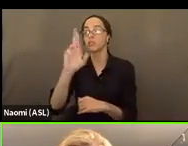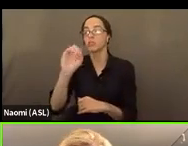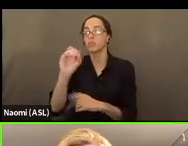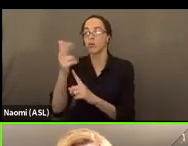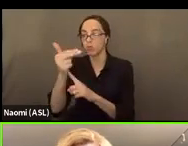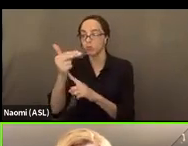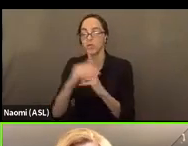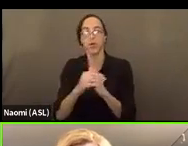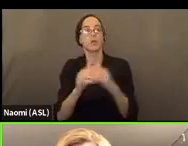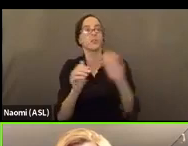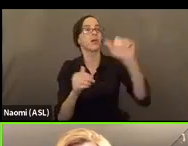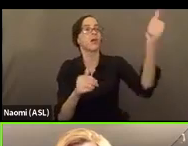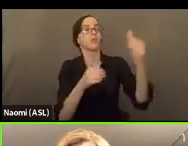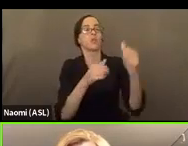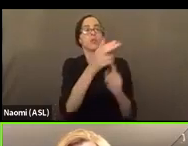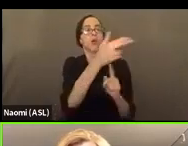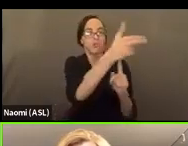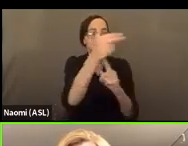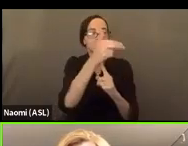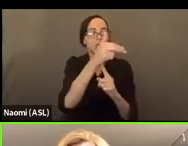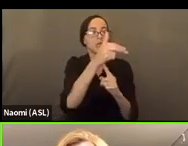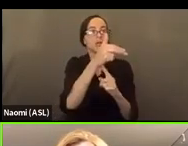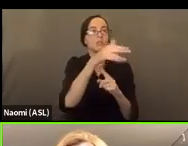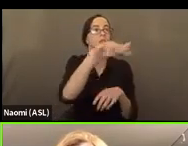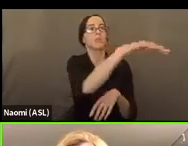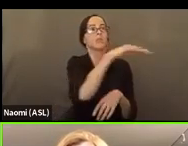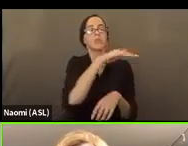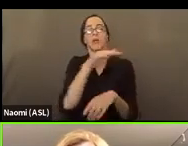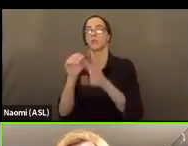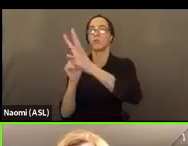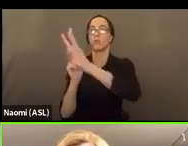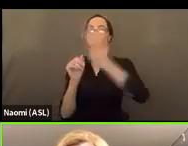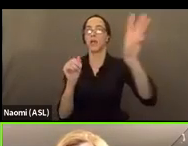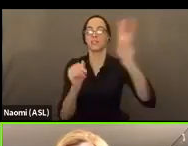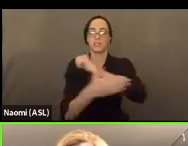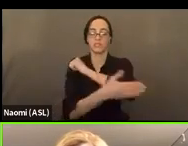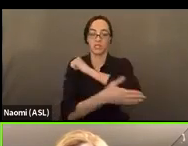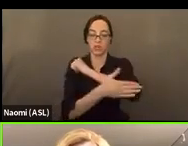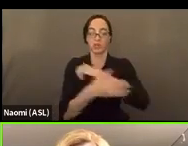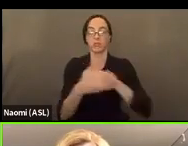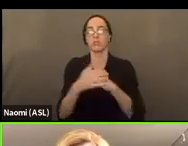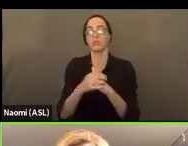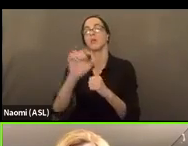some are still at sonoma state so we've taken special measures to reach out to